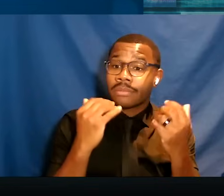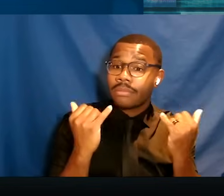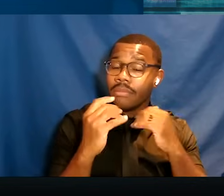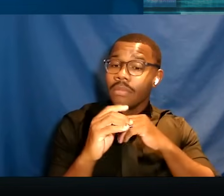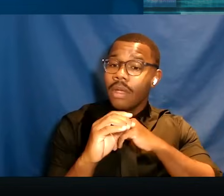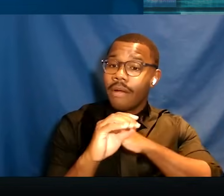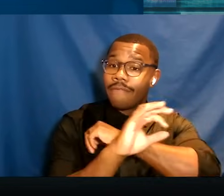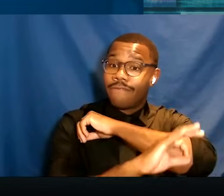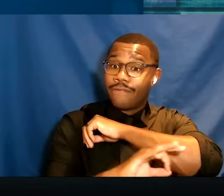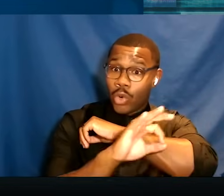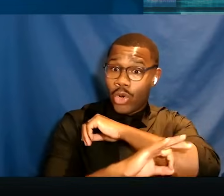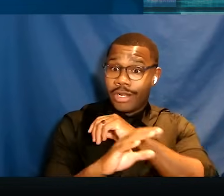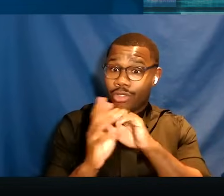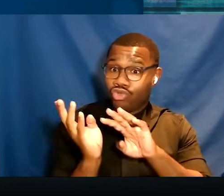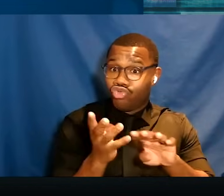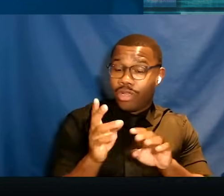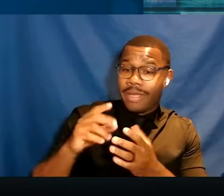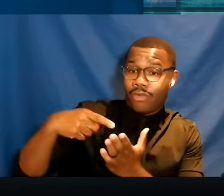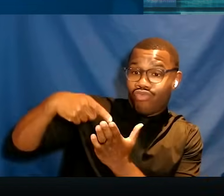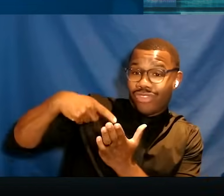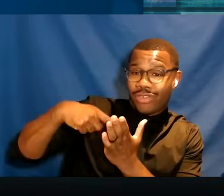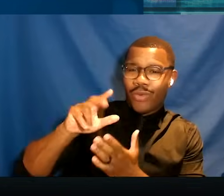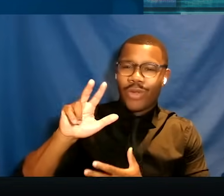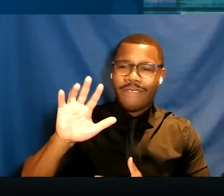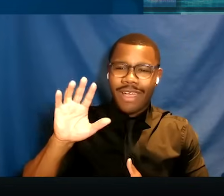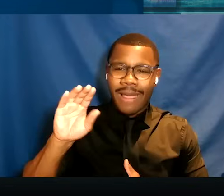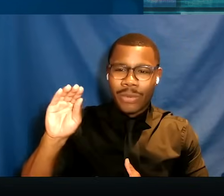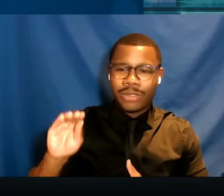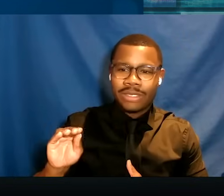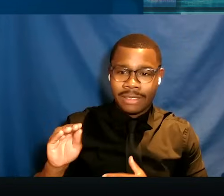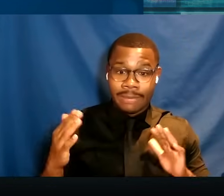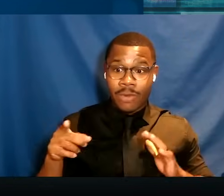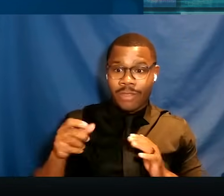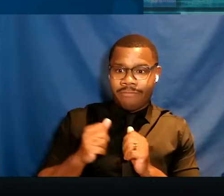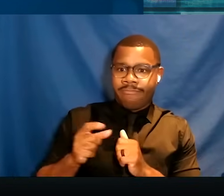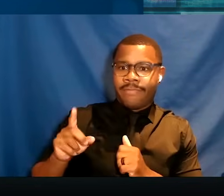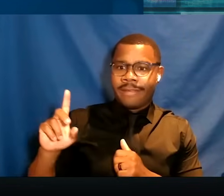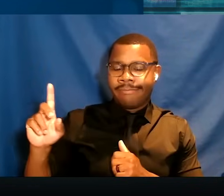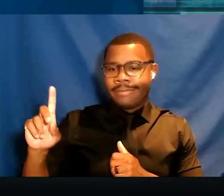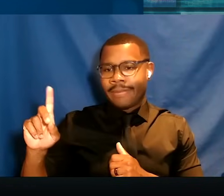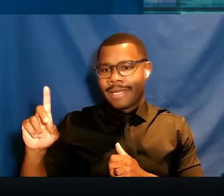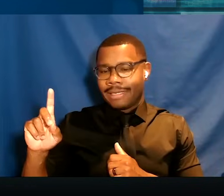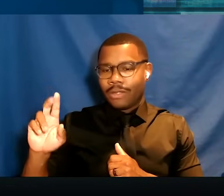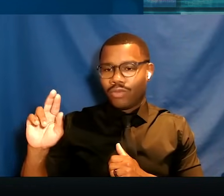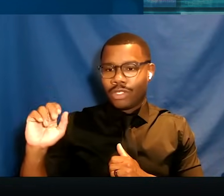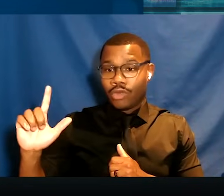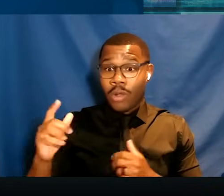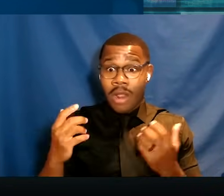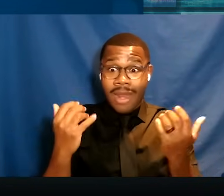at 35% of what the domestic residual is. There is now going to be a complete separate calculation